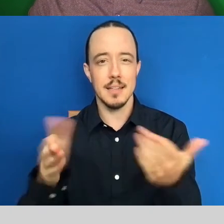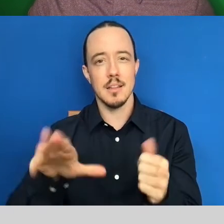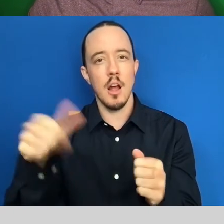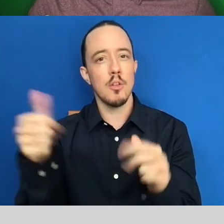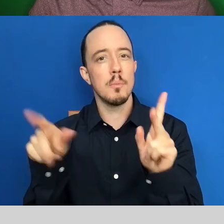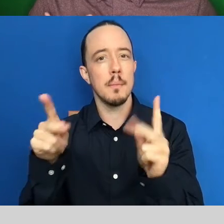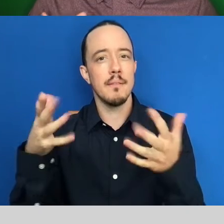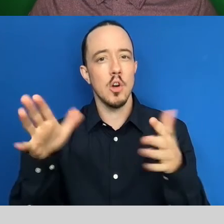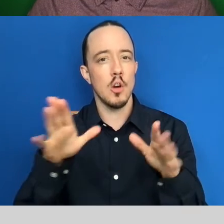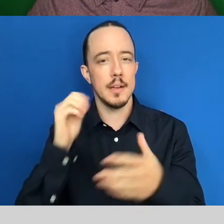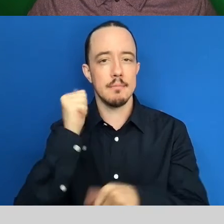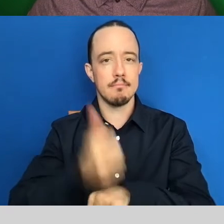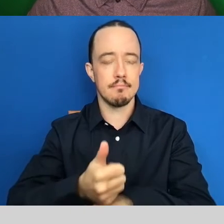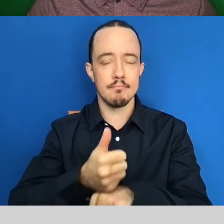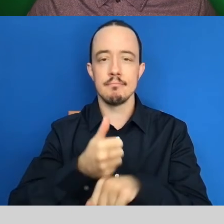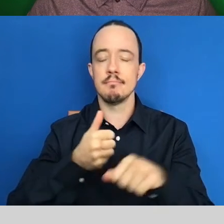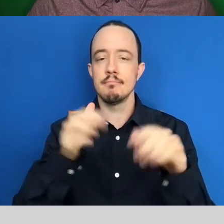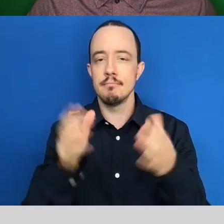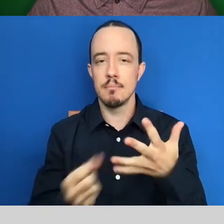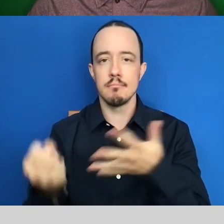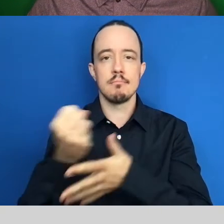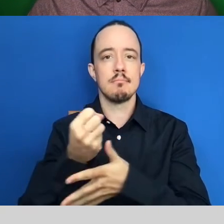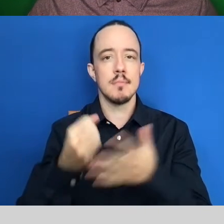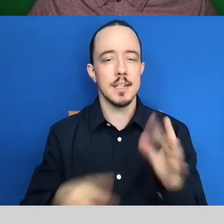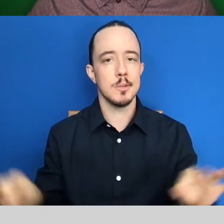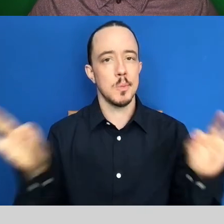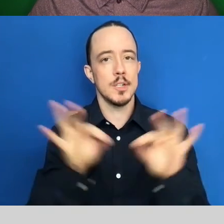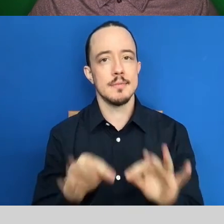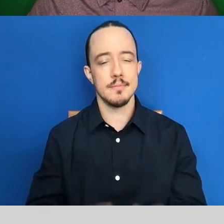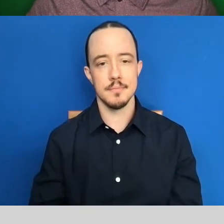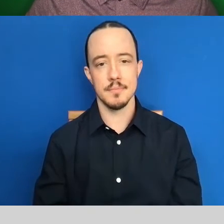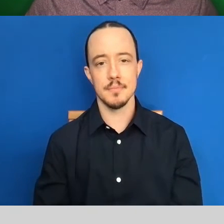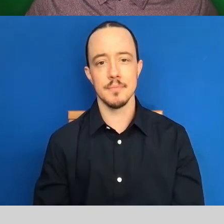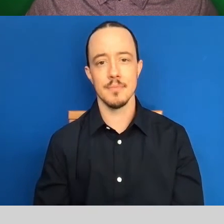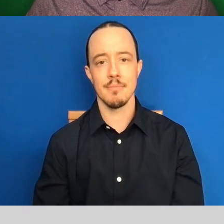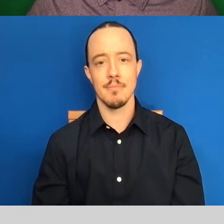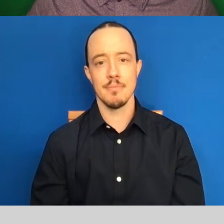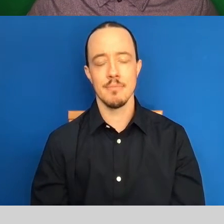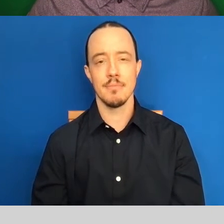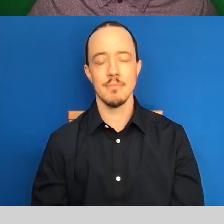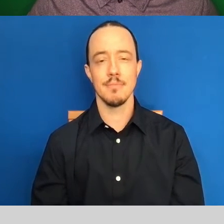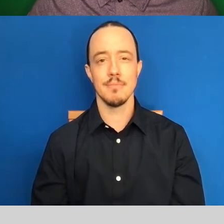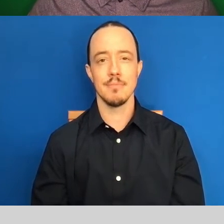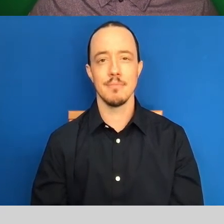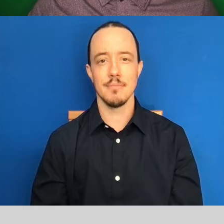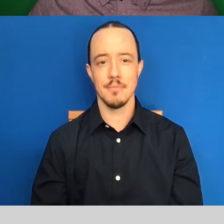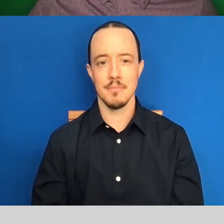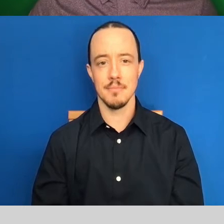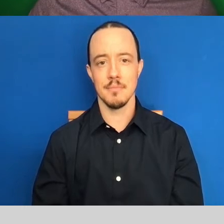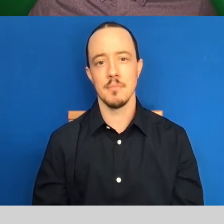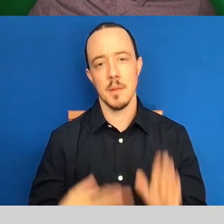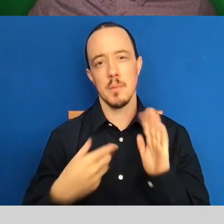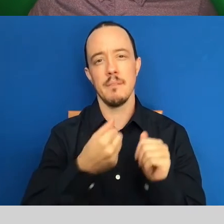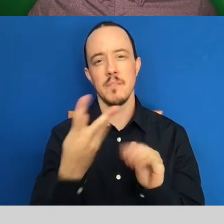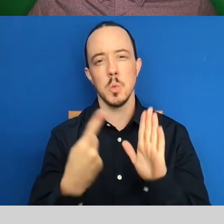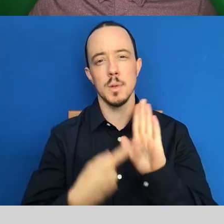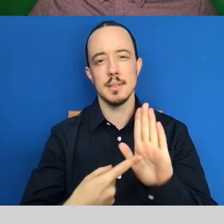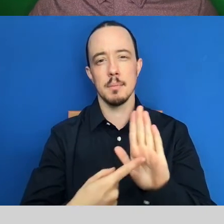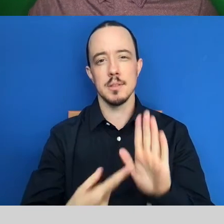of things that others have already defined as important. To give you a sense of the way Semgrep thinks about code.